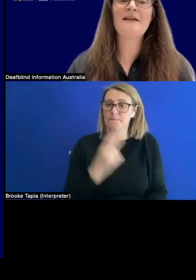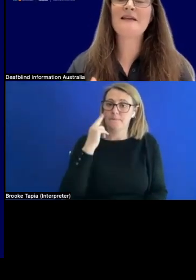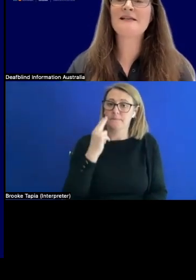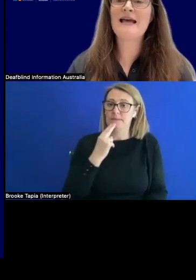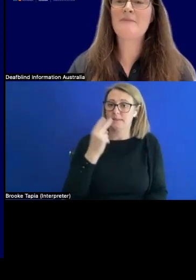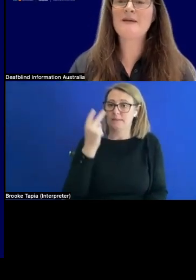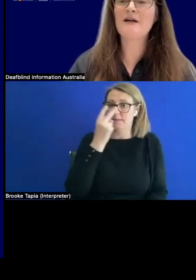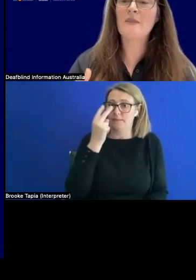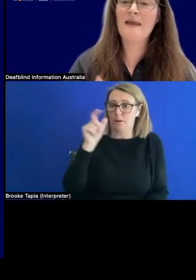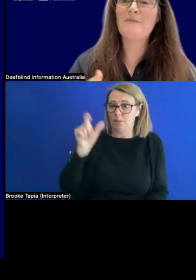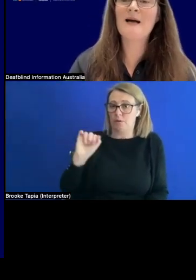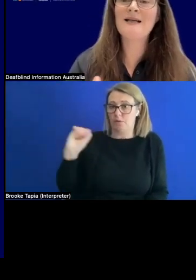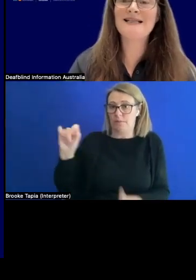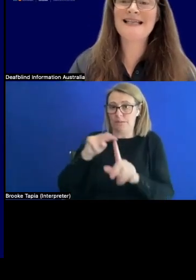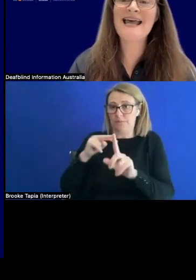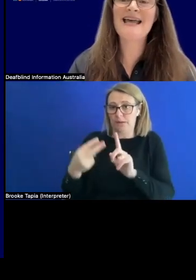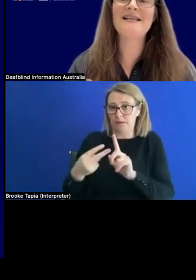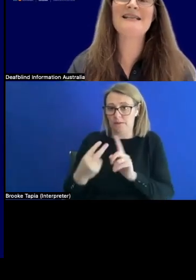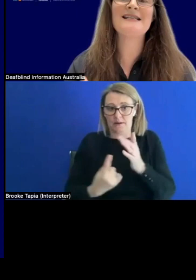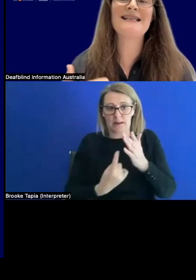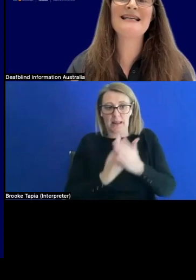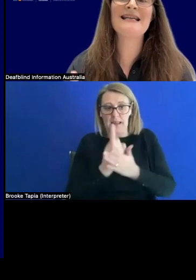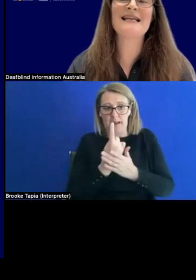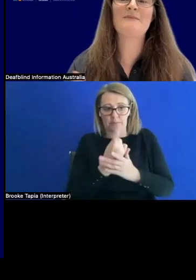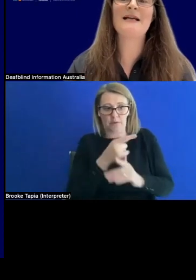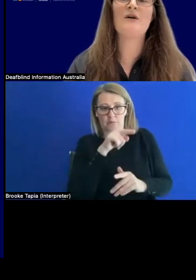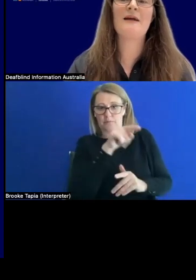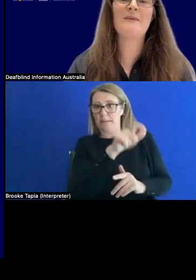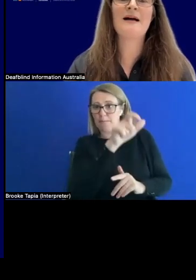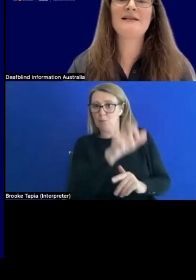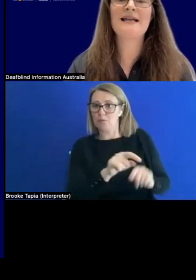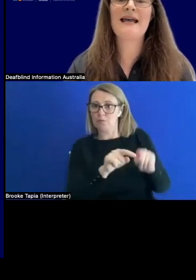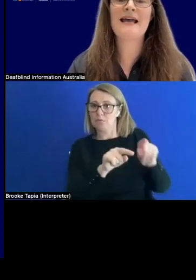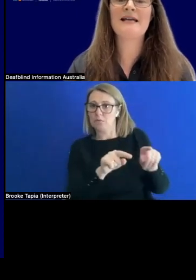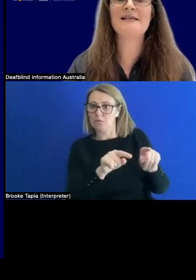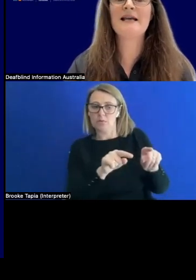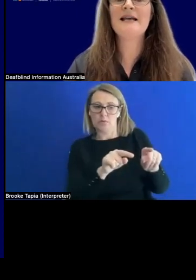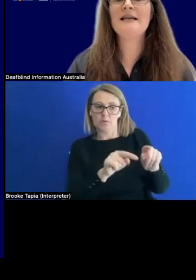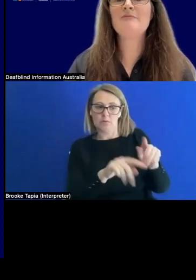fact that it’s happening on their partner’s hand, this thing is happening on their partner’s hands,